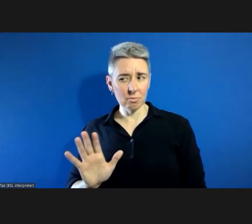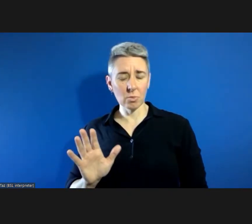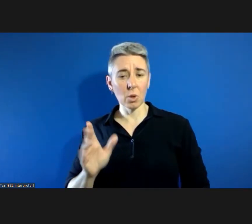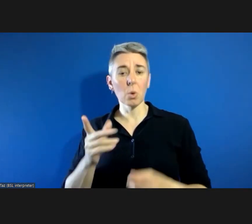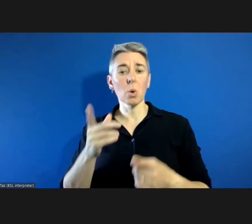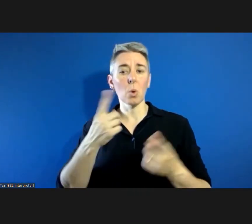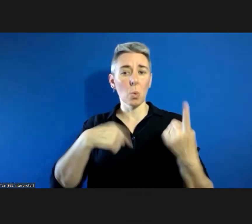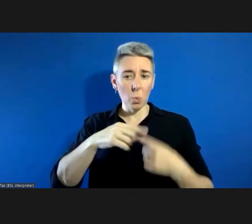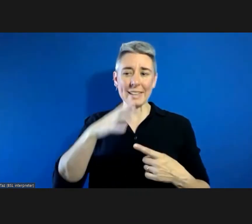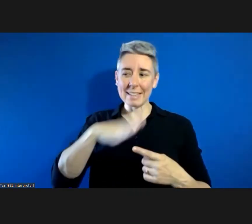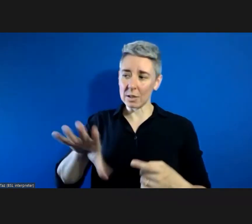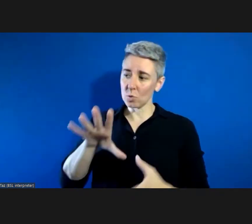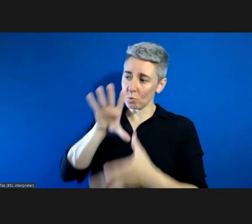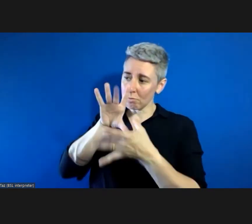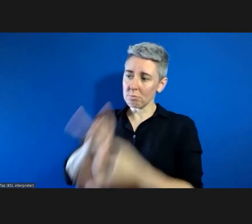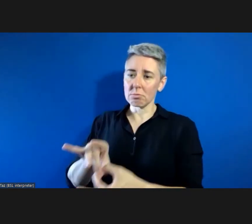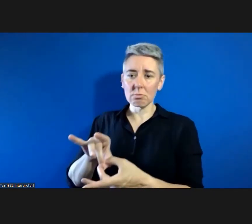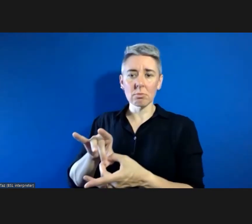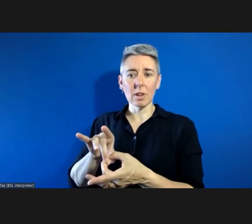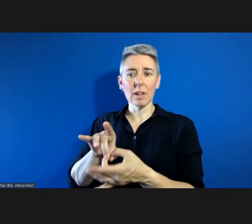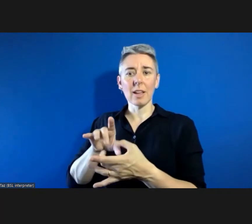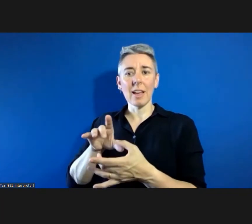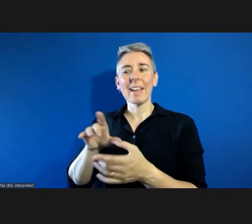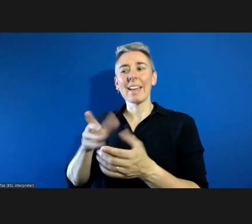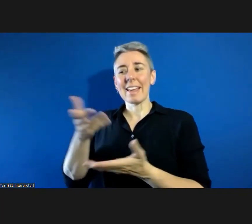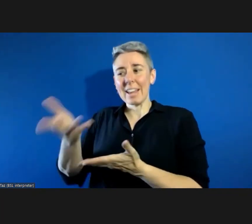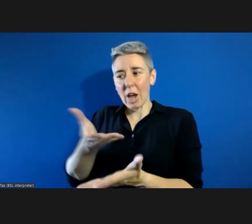and what it is "these people" need, that's another phrase I love, "these people".